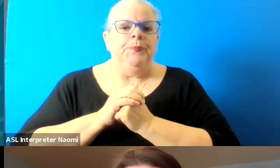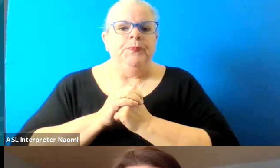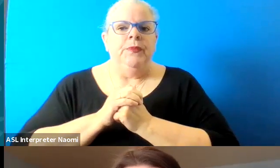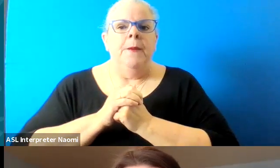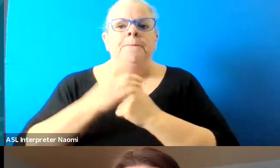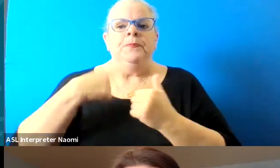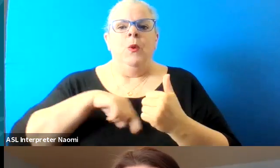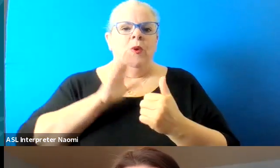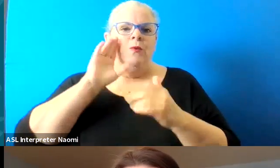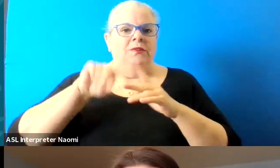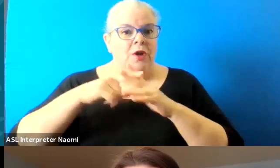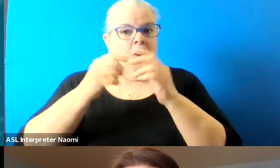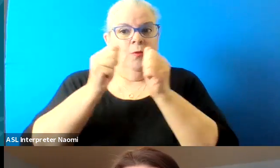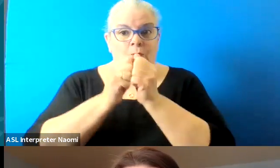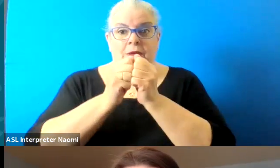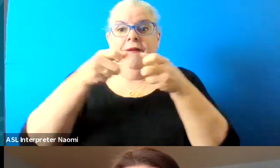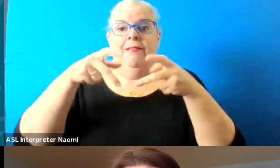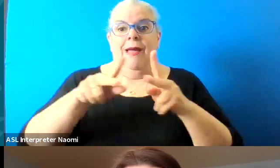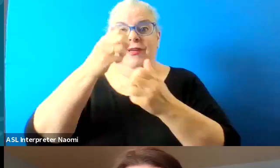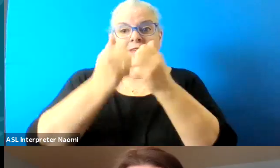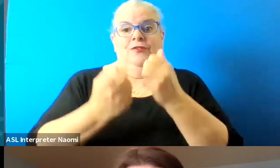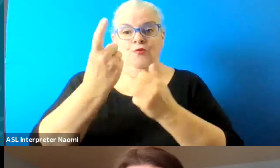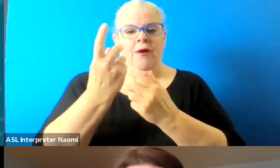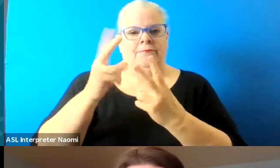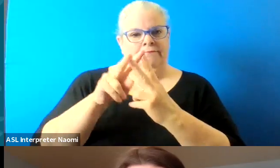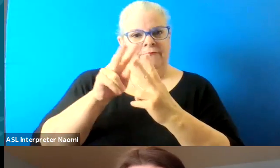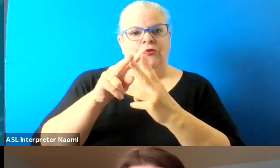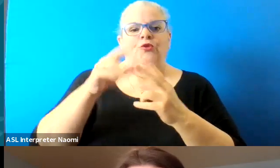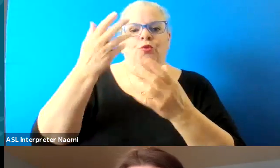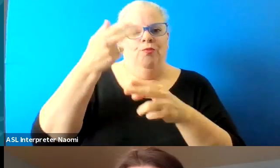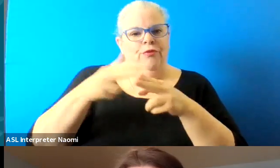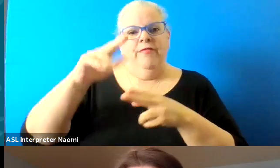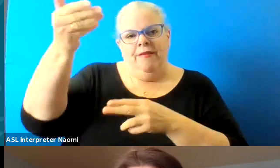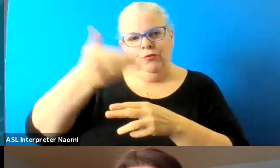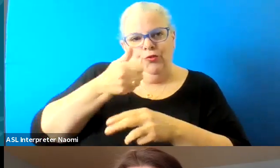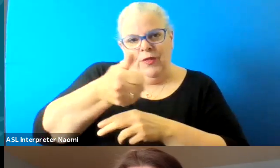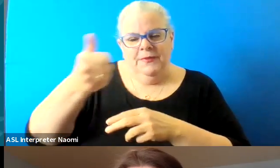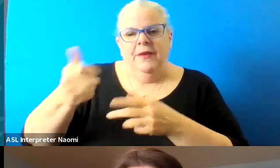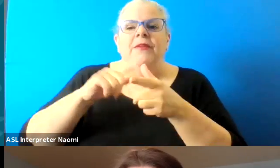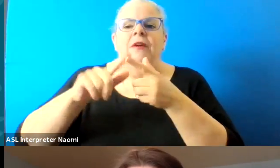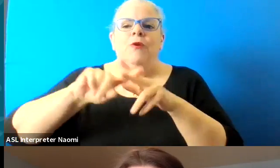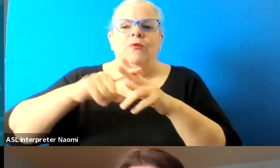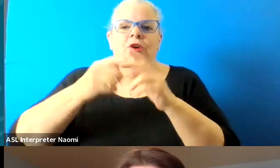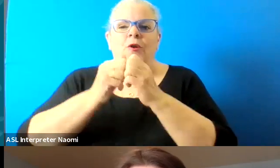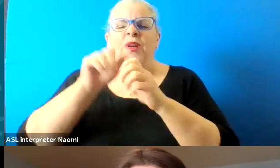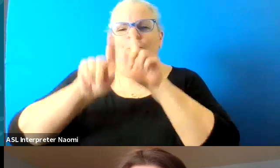We will begin by allowing each of the candidates to briefly introduce themselves. And then we'll move into the question and answer segment.